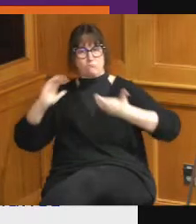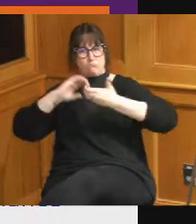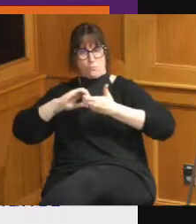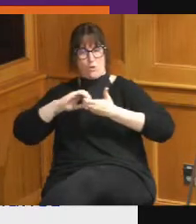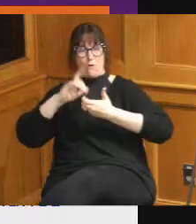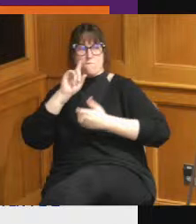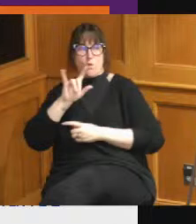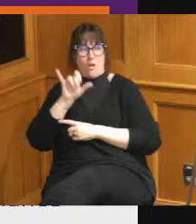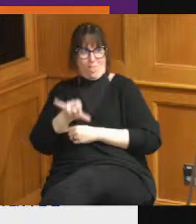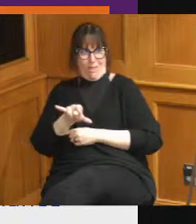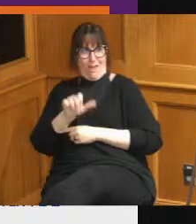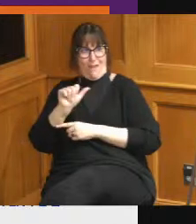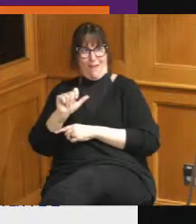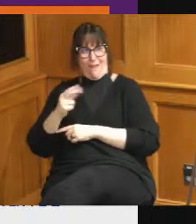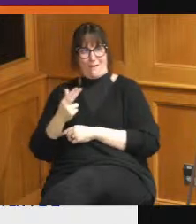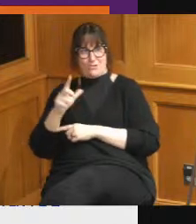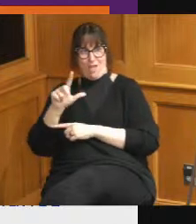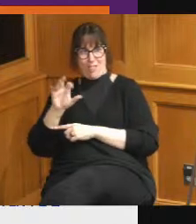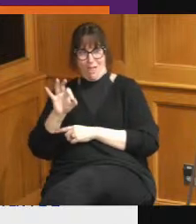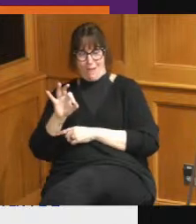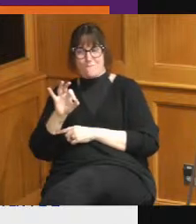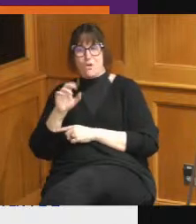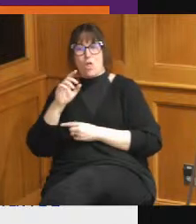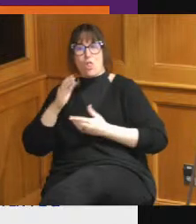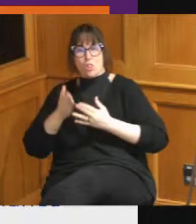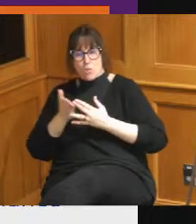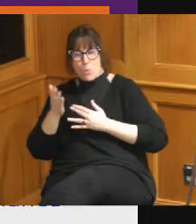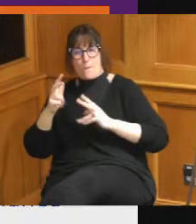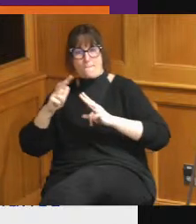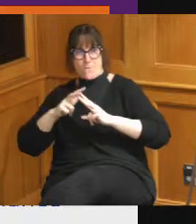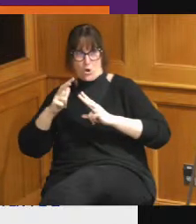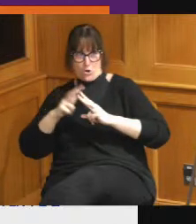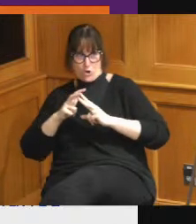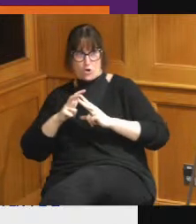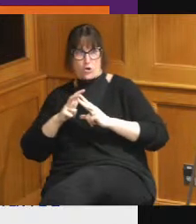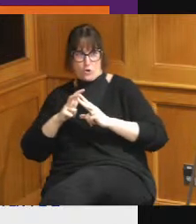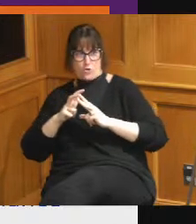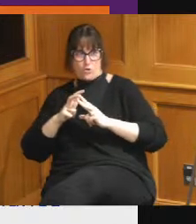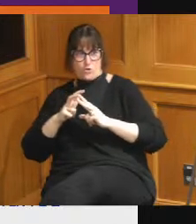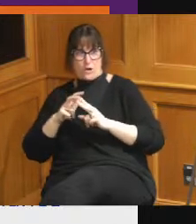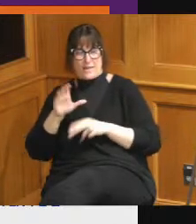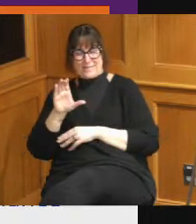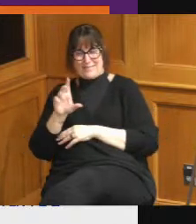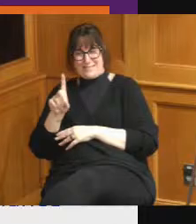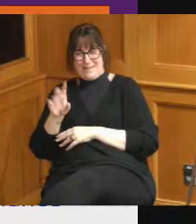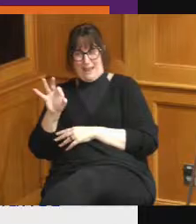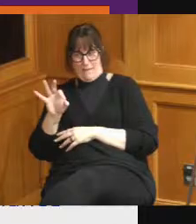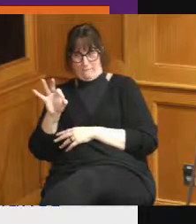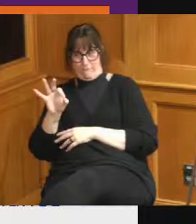funding through a partner at CDF and that really does have the have the effect of dramatically